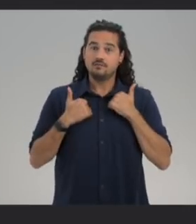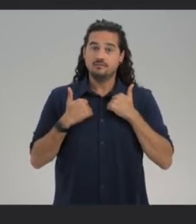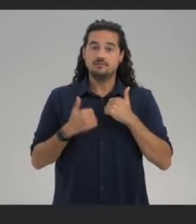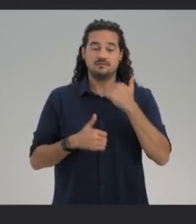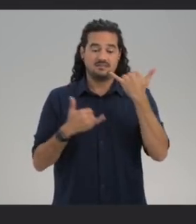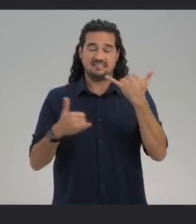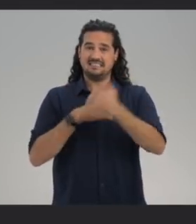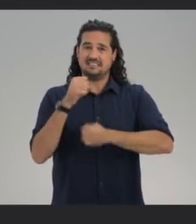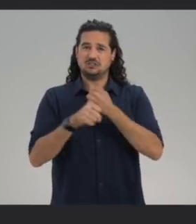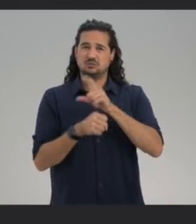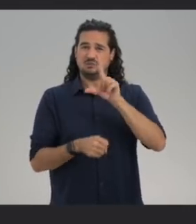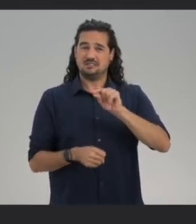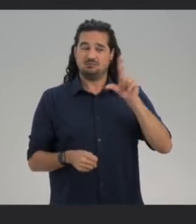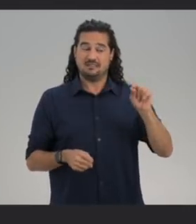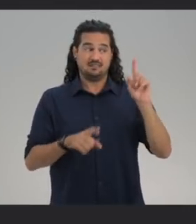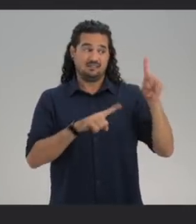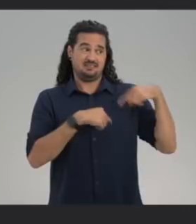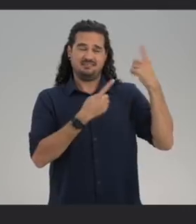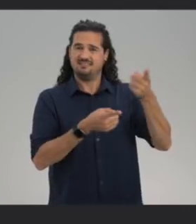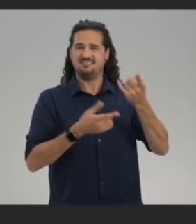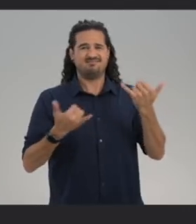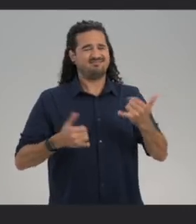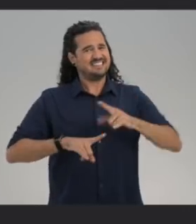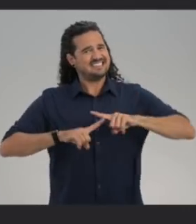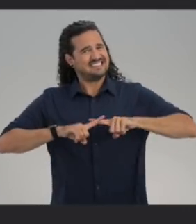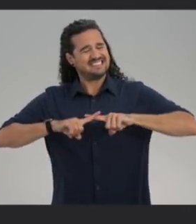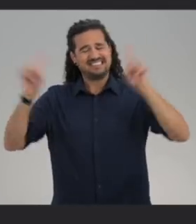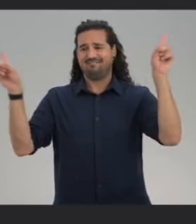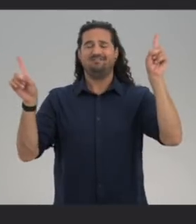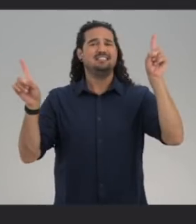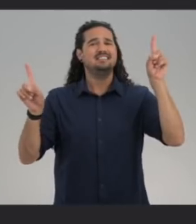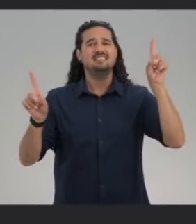2020 has been a year unlike any other in so many ways.